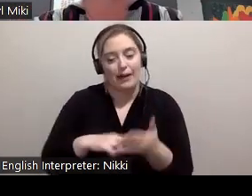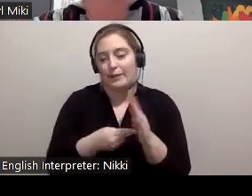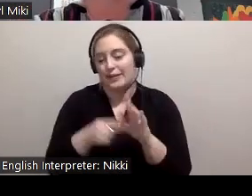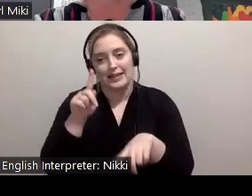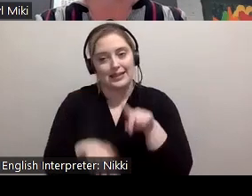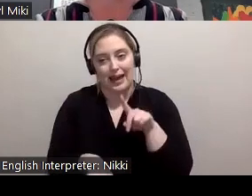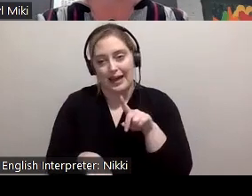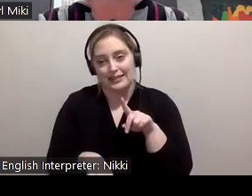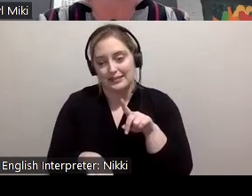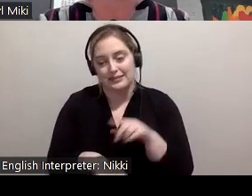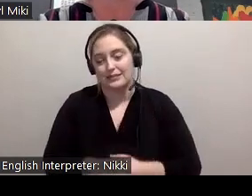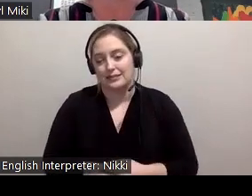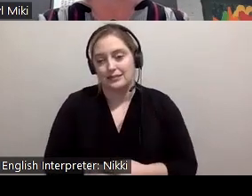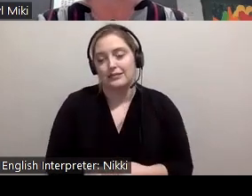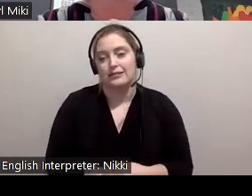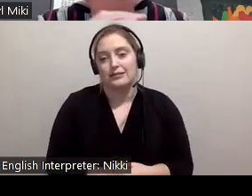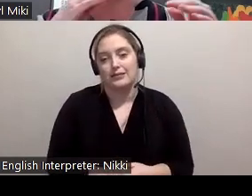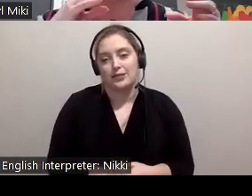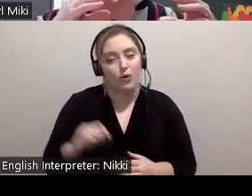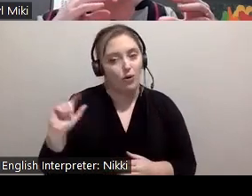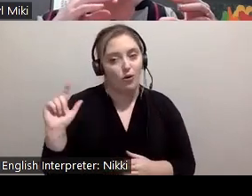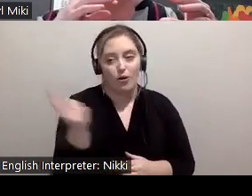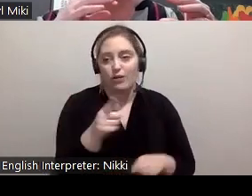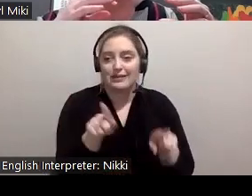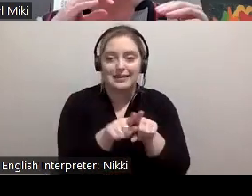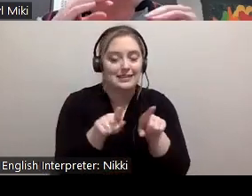us we have that for all of our grants that you can't you can't